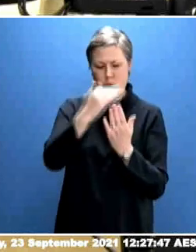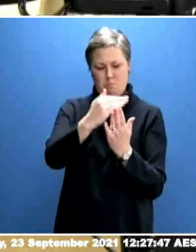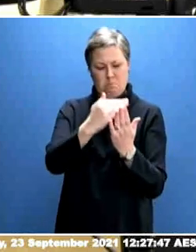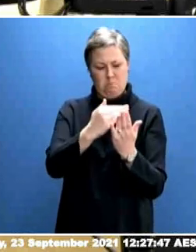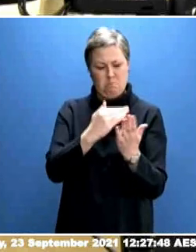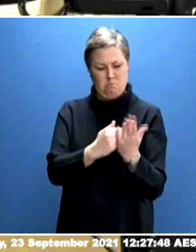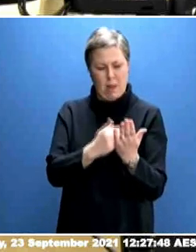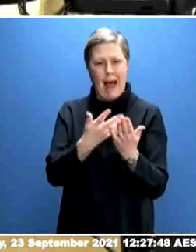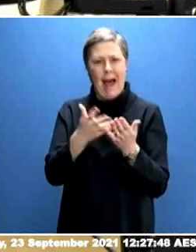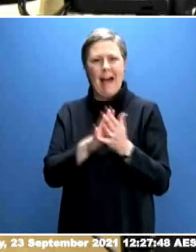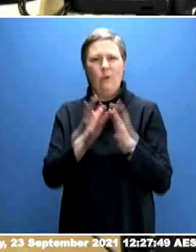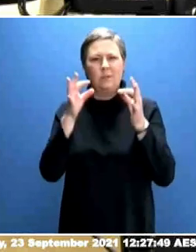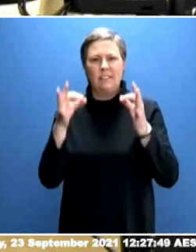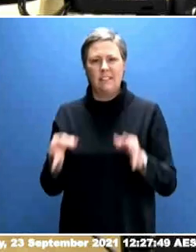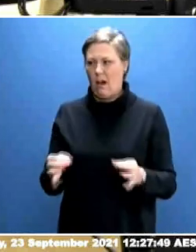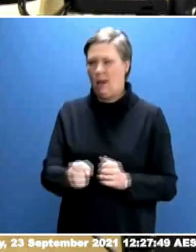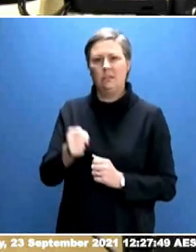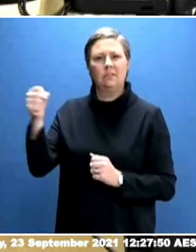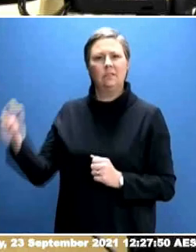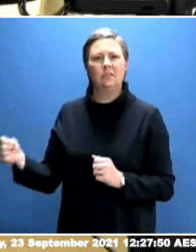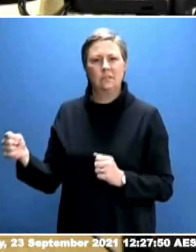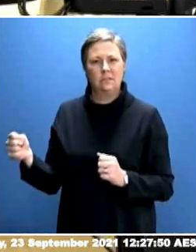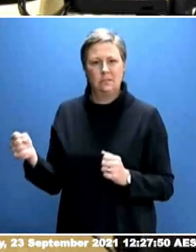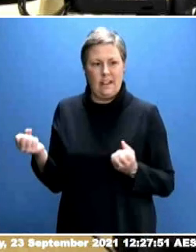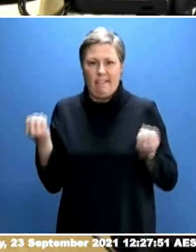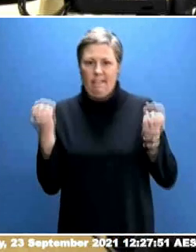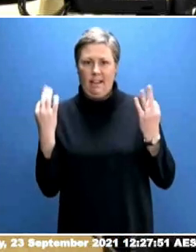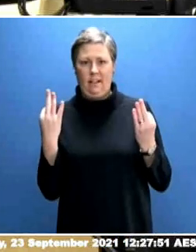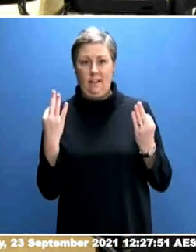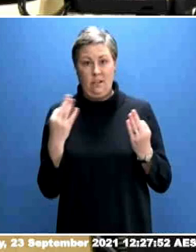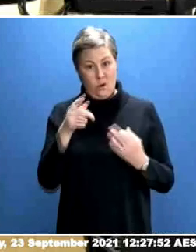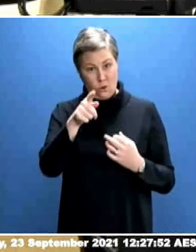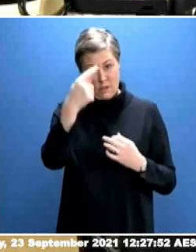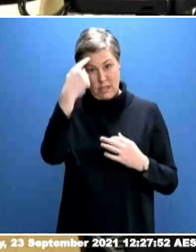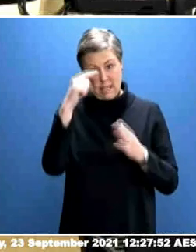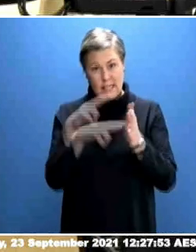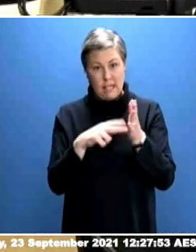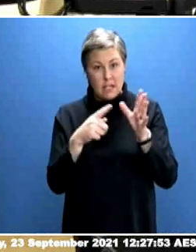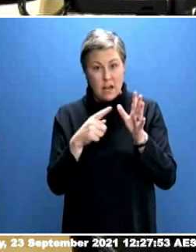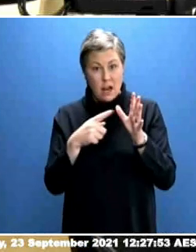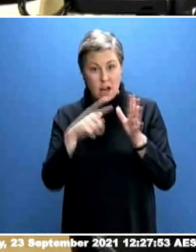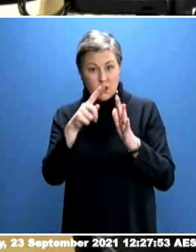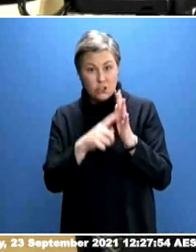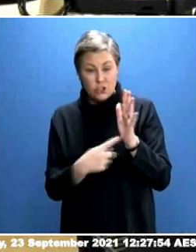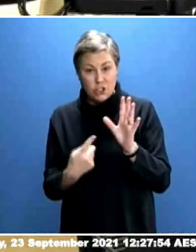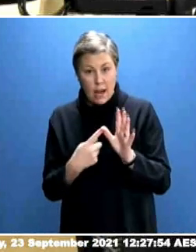Is it a case that NAAJA has concerns or considers the eligibility and whether